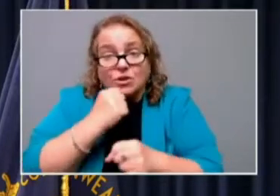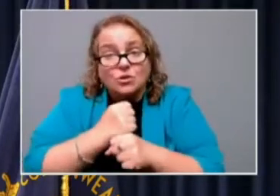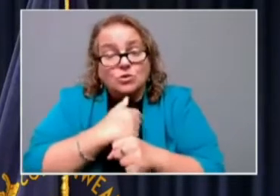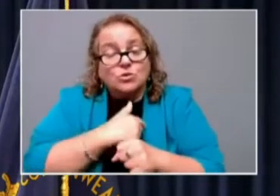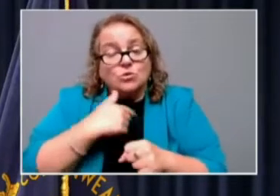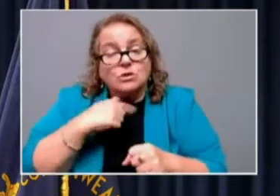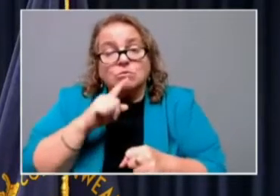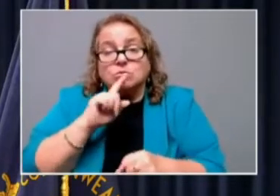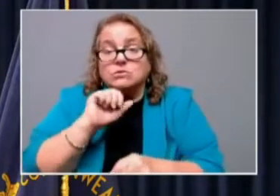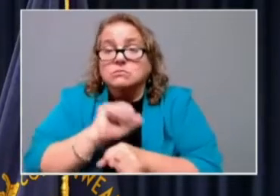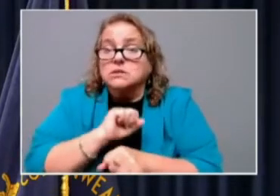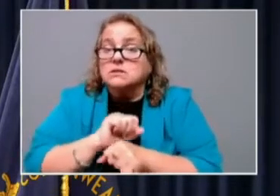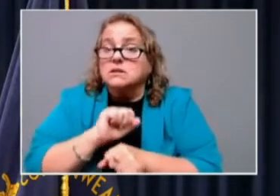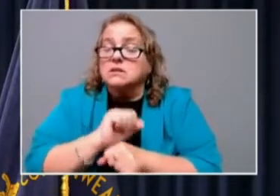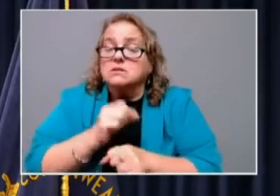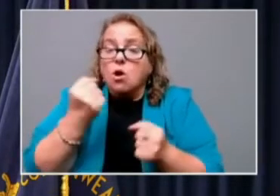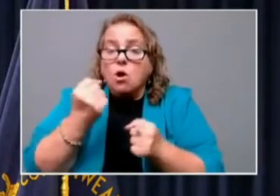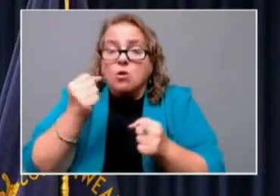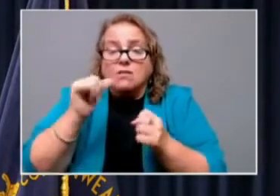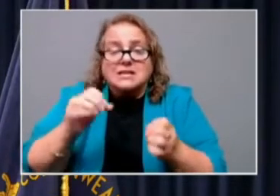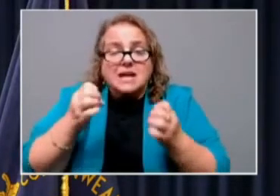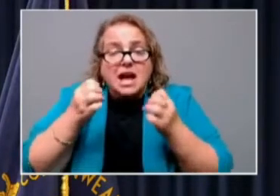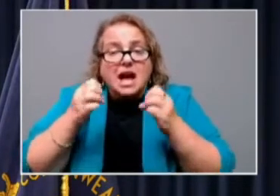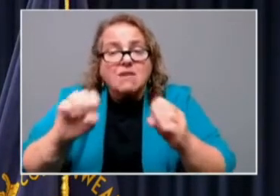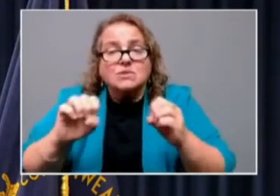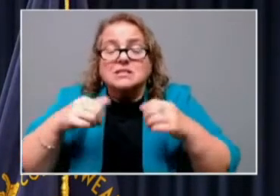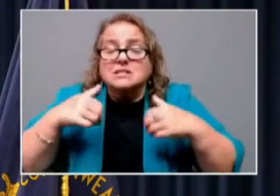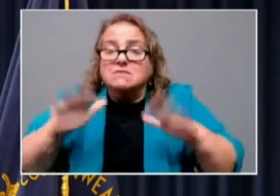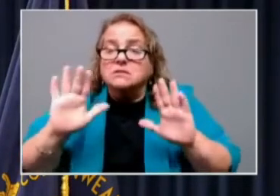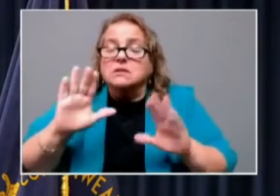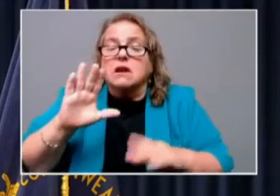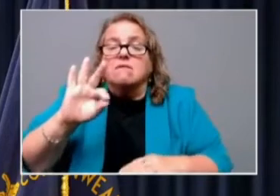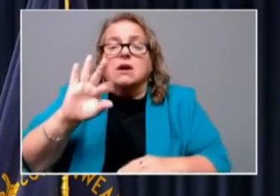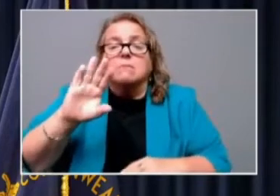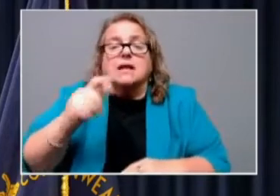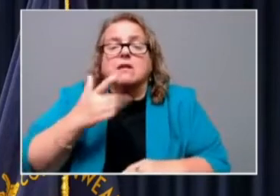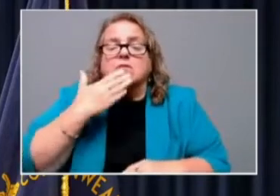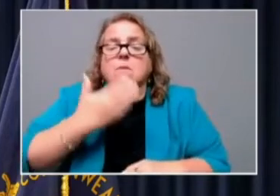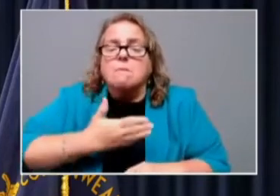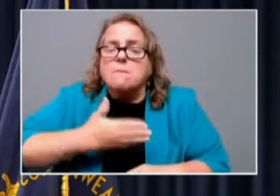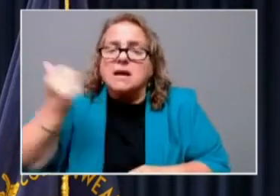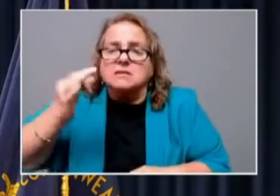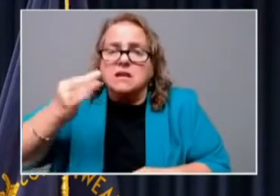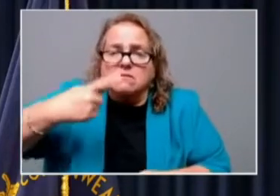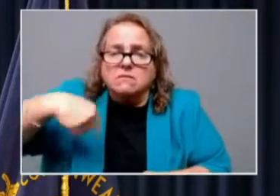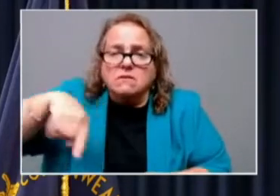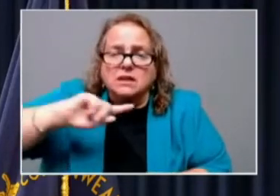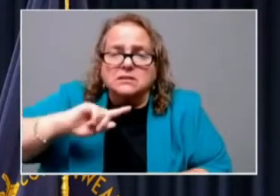sacrifices as being the very best of us, the height of patriotism of goodness.